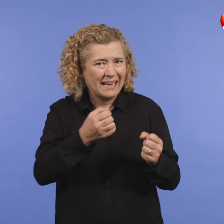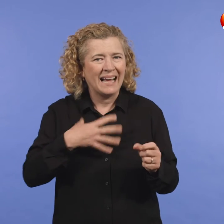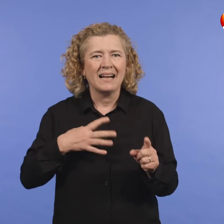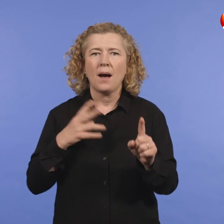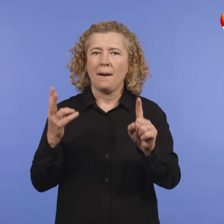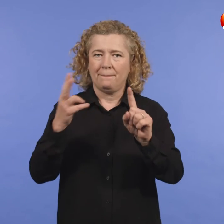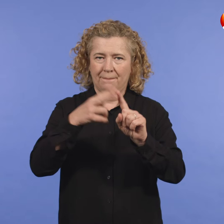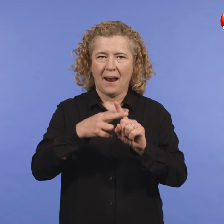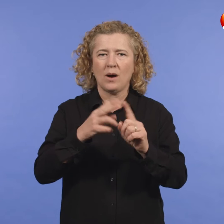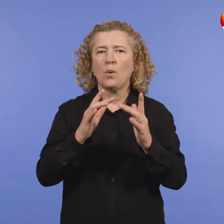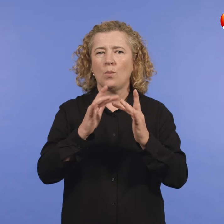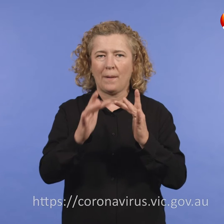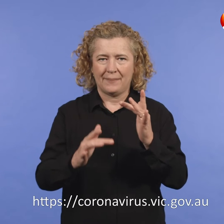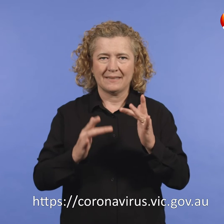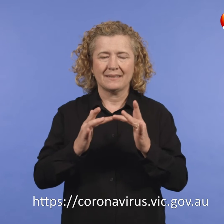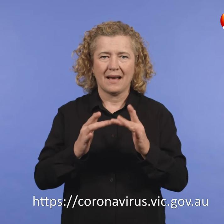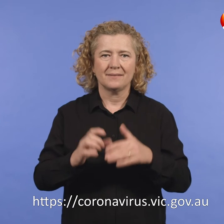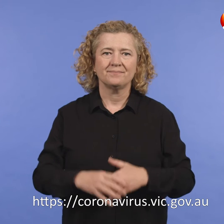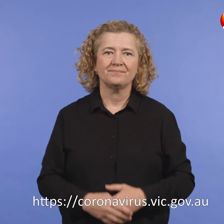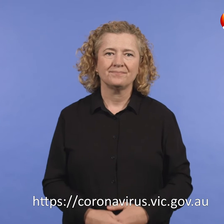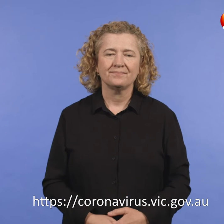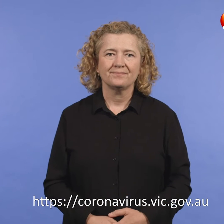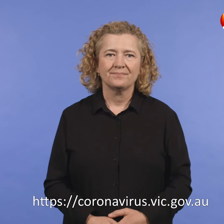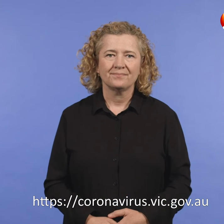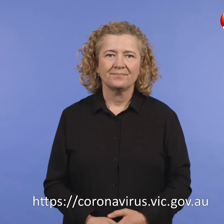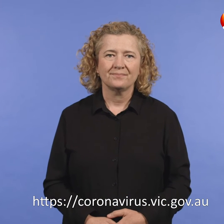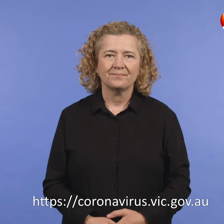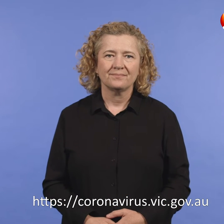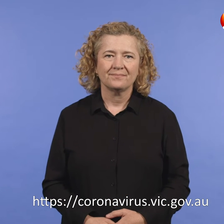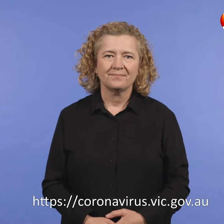Apply at https://coronavirus.vic.gov.au